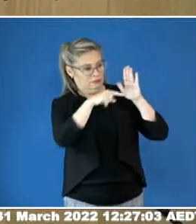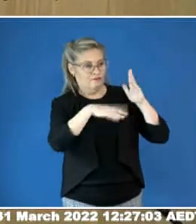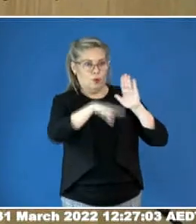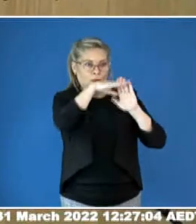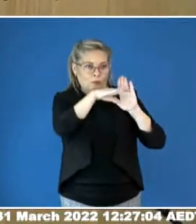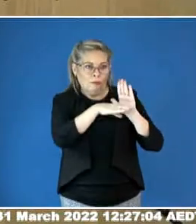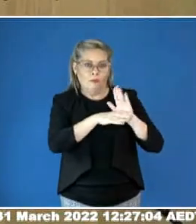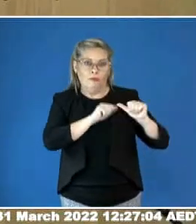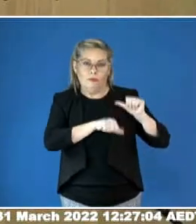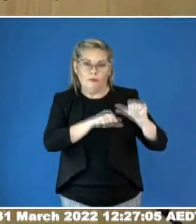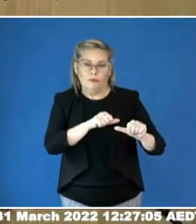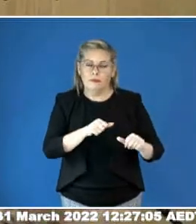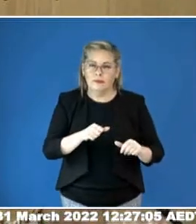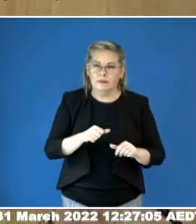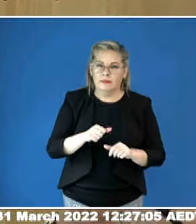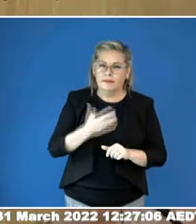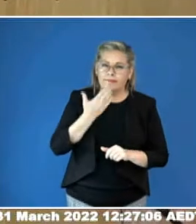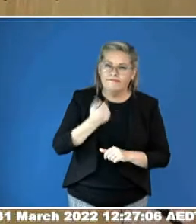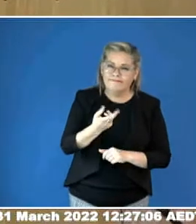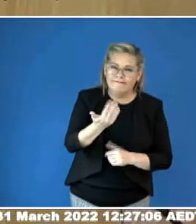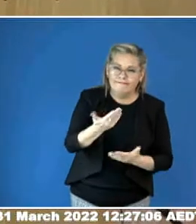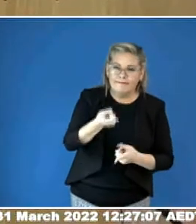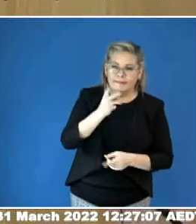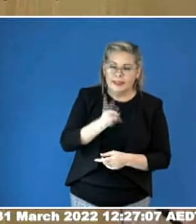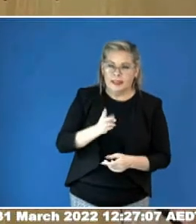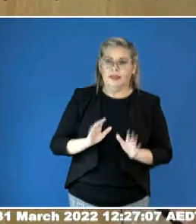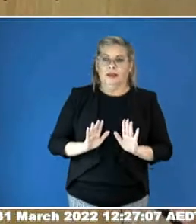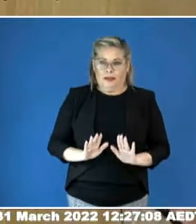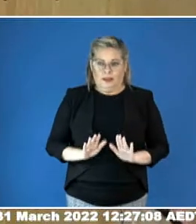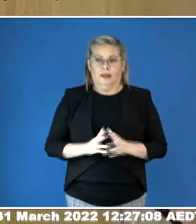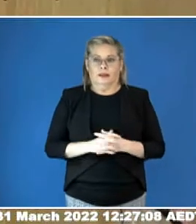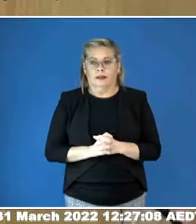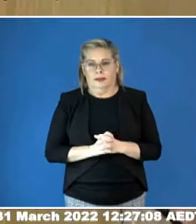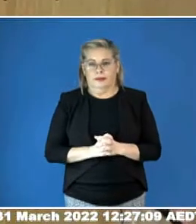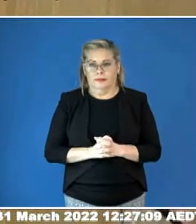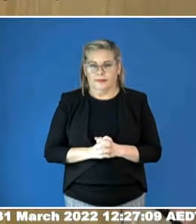Say that again. I'm sorry, I didn't quite -- Sorry.